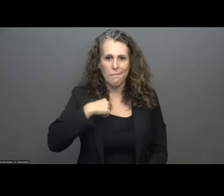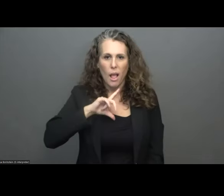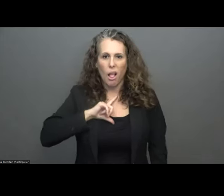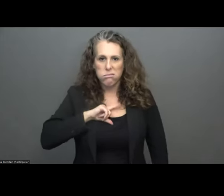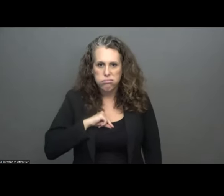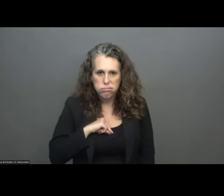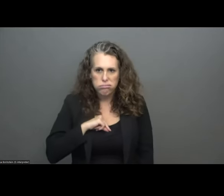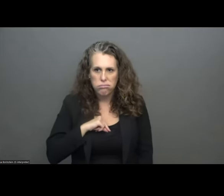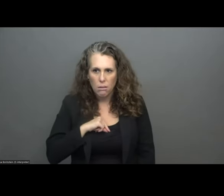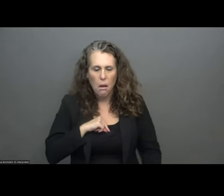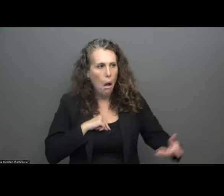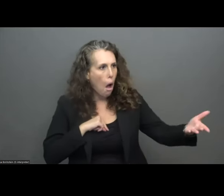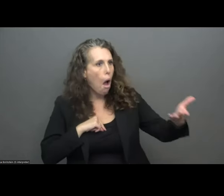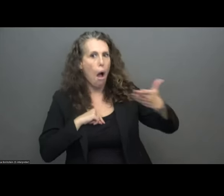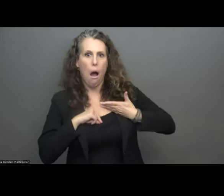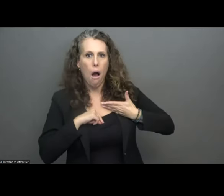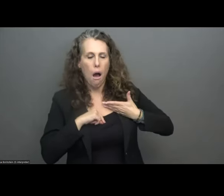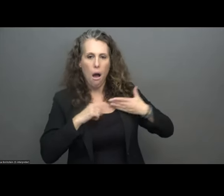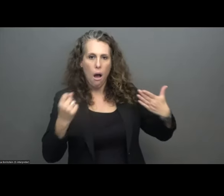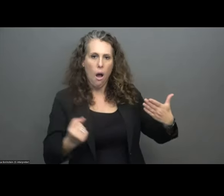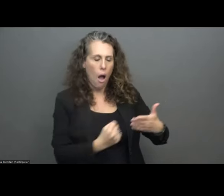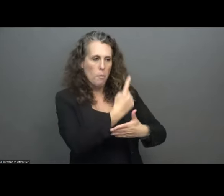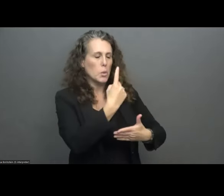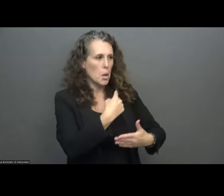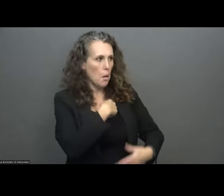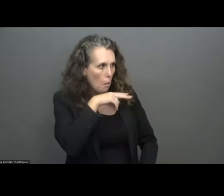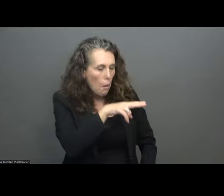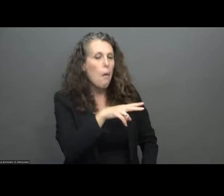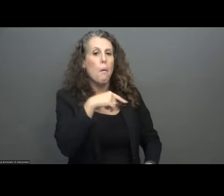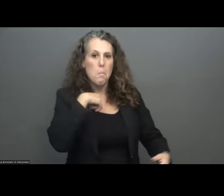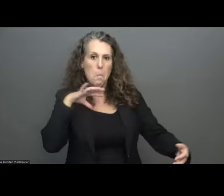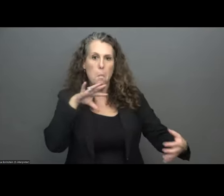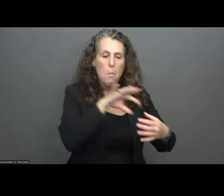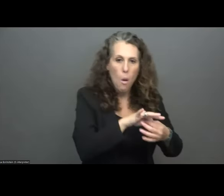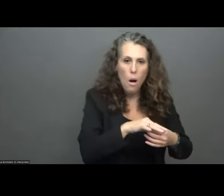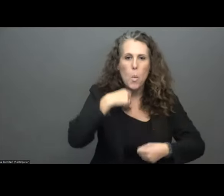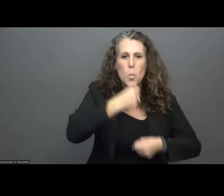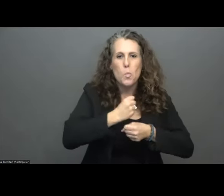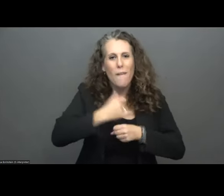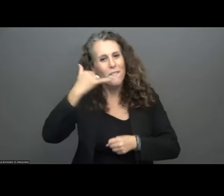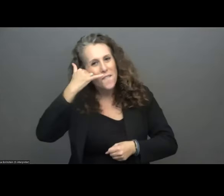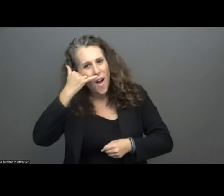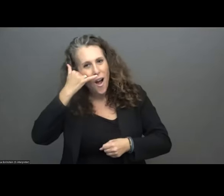He passed the stage and formats young console non traditional Macedonia, allows you to three as one which a particular 14:11:49 functionality.